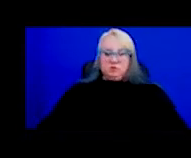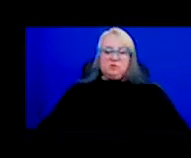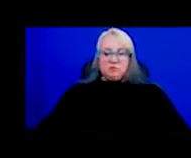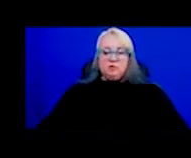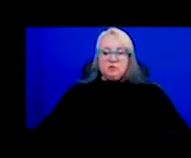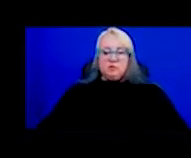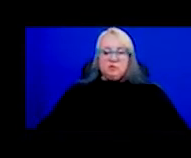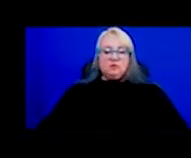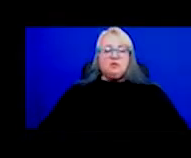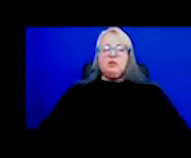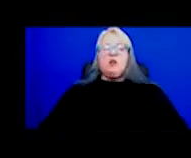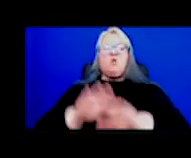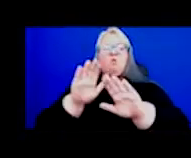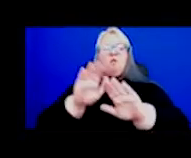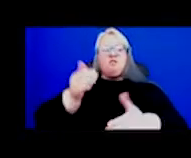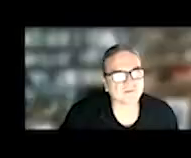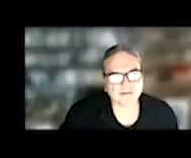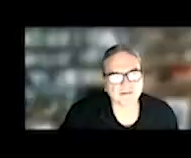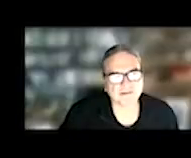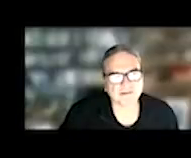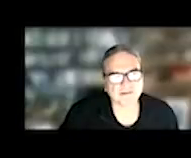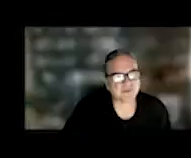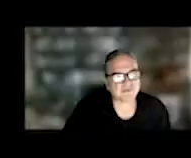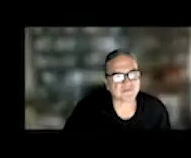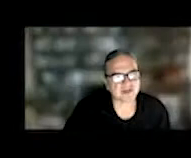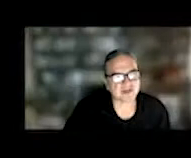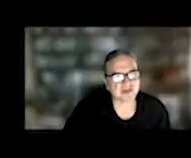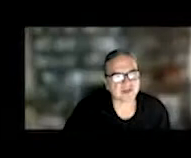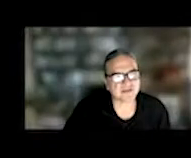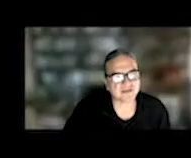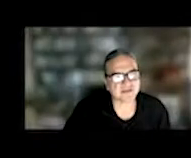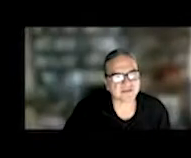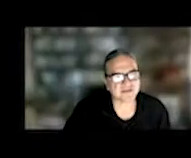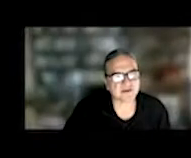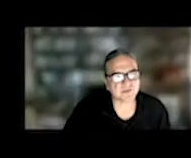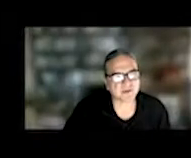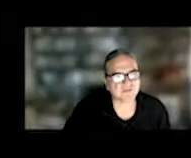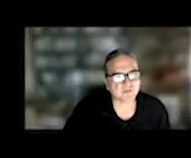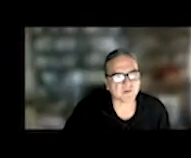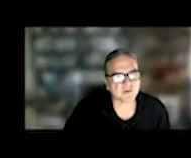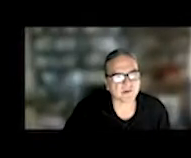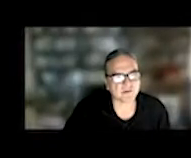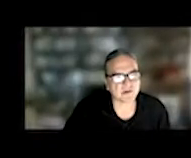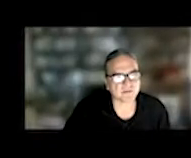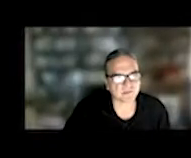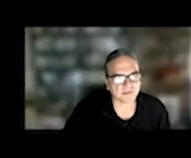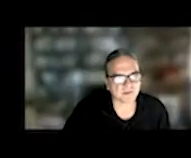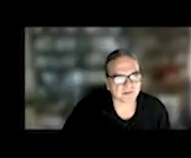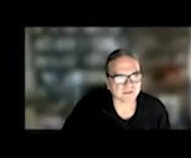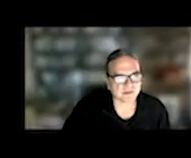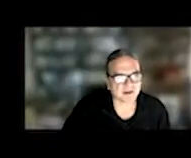knowledge keeper and keeper of traditions and ceremony for the Autumn people and just want to